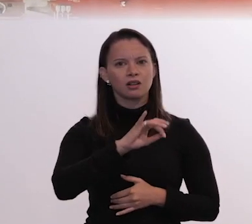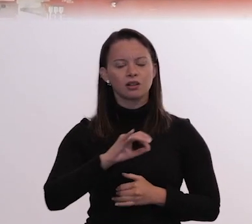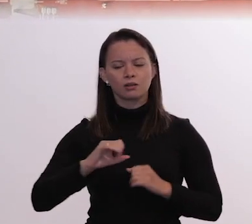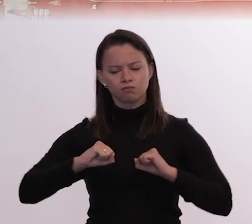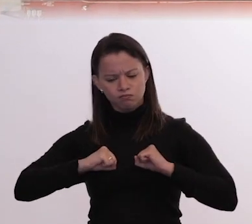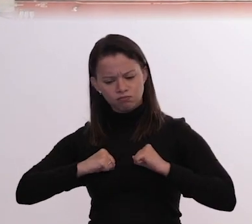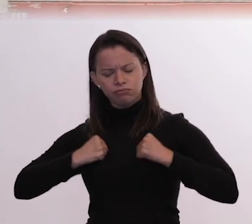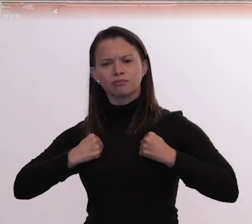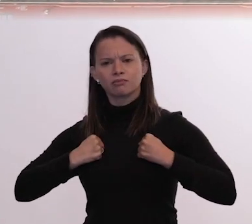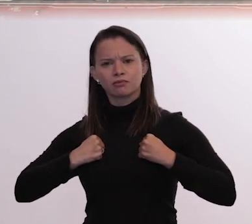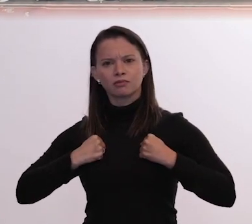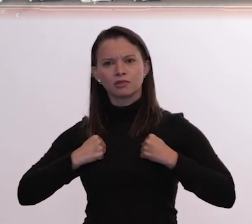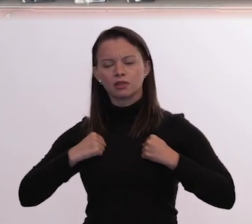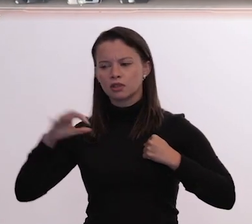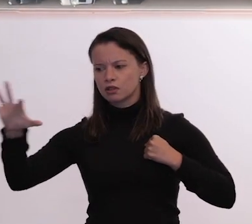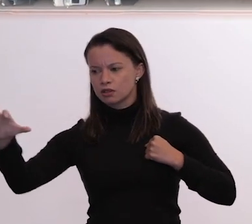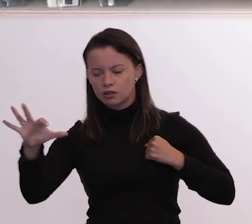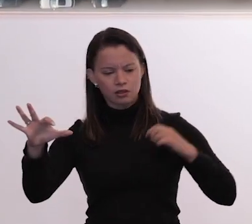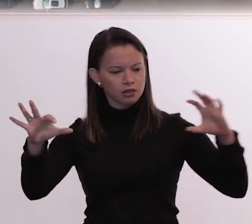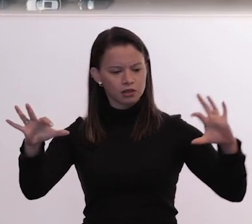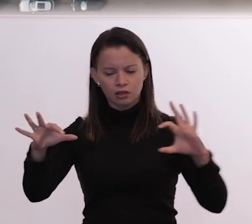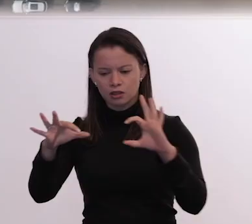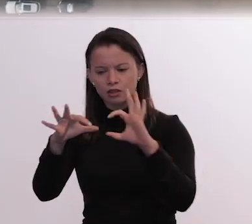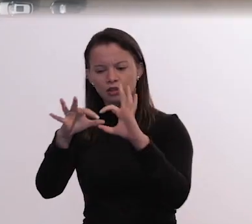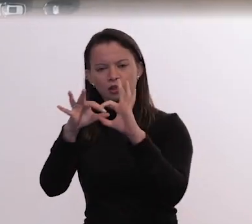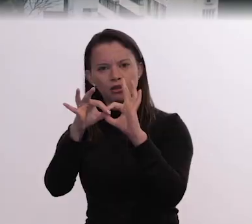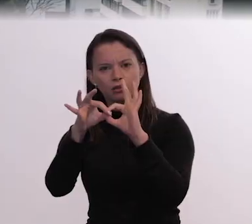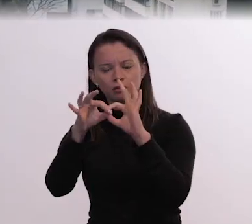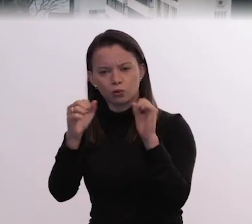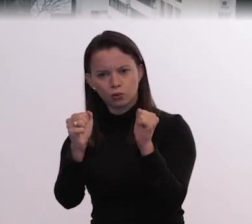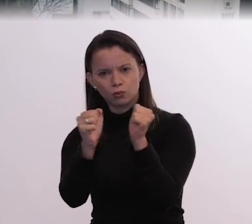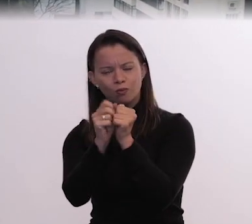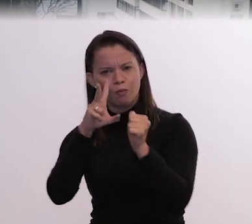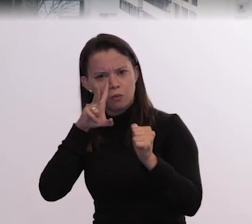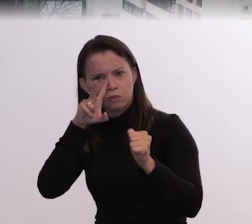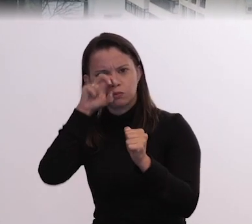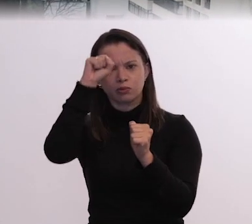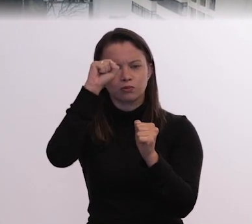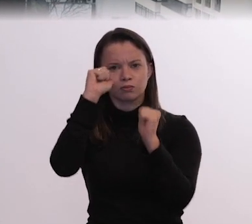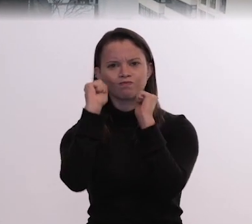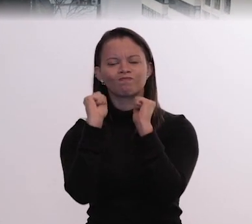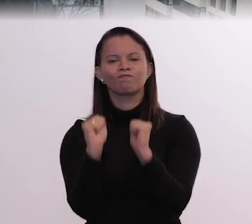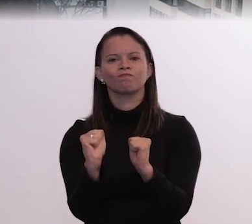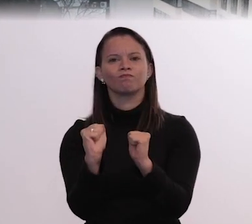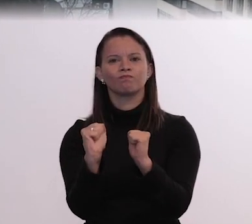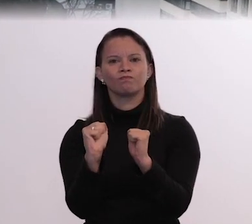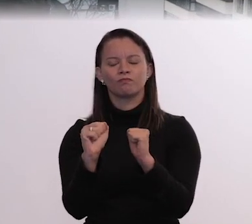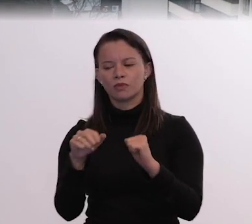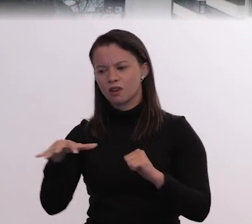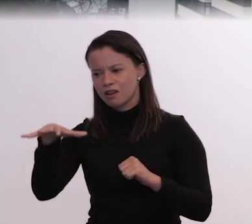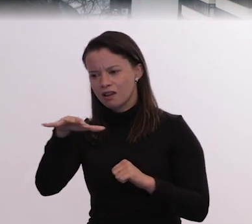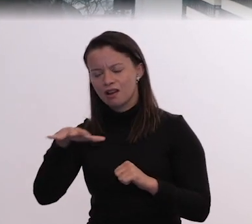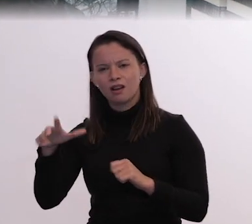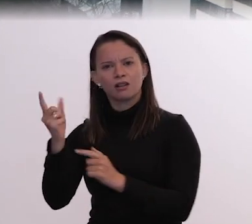Those who have the possibility of doing something, either in the economic sector or in the public sector, should do it, we should join forces,